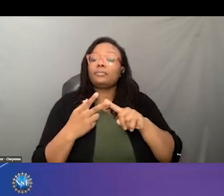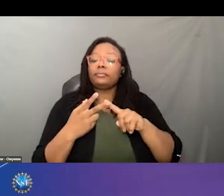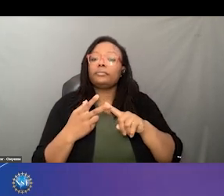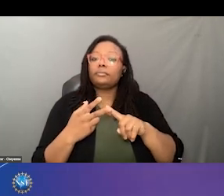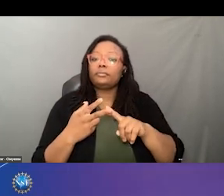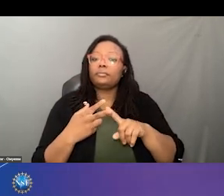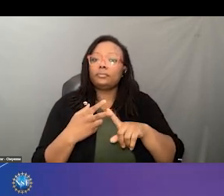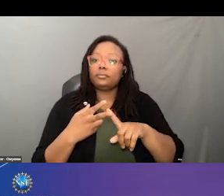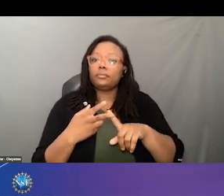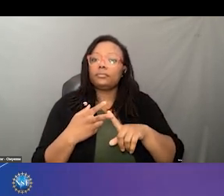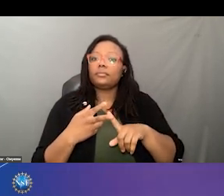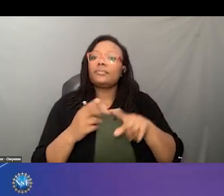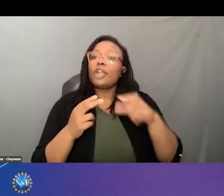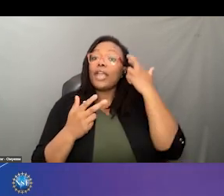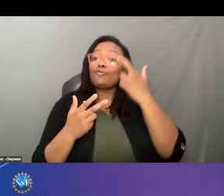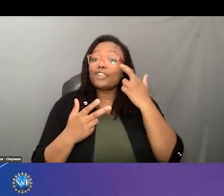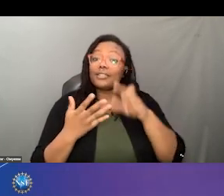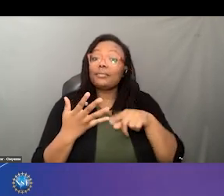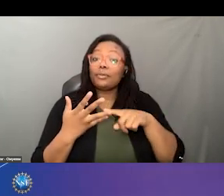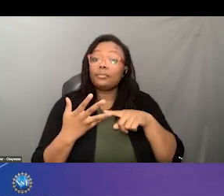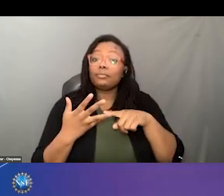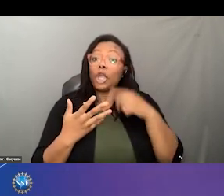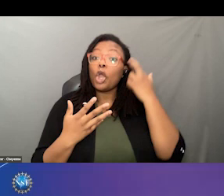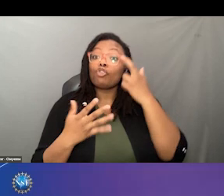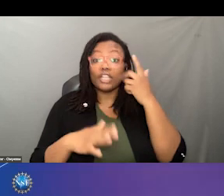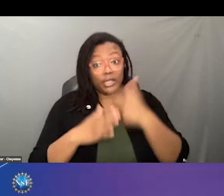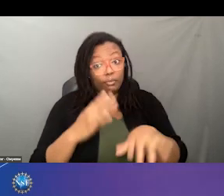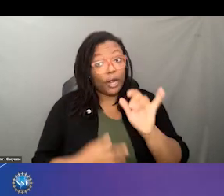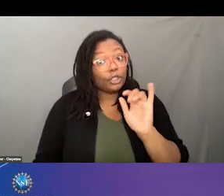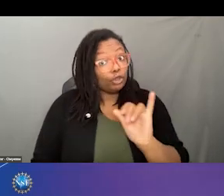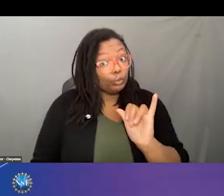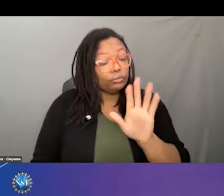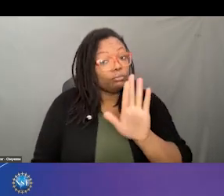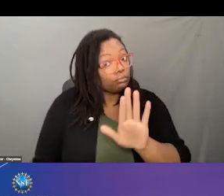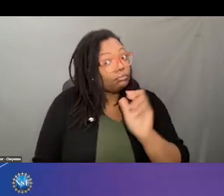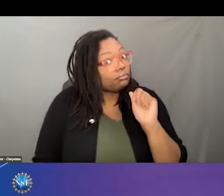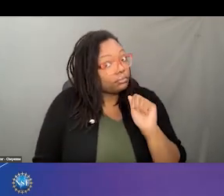allocable, reasonable, reasonably priced.